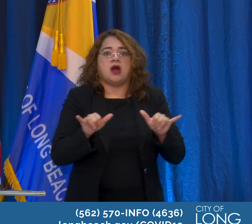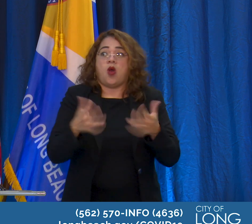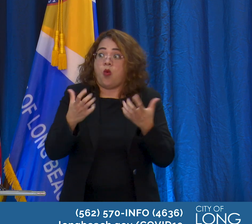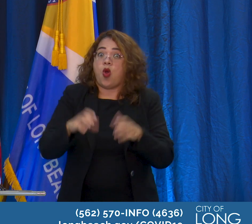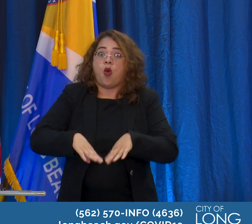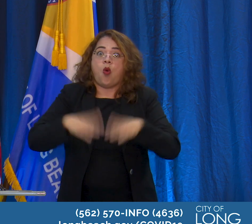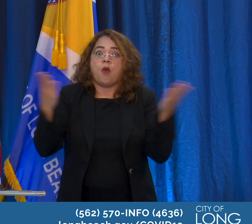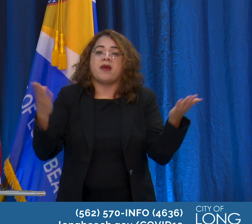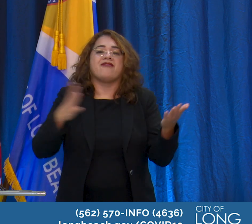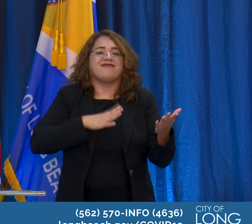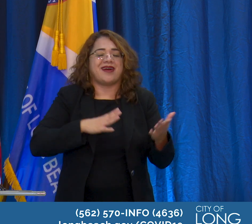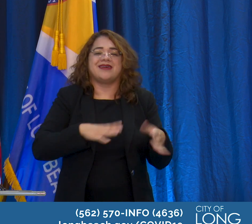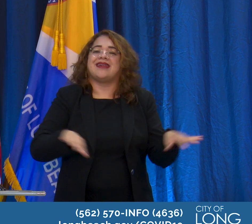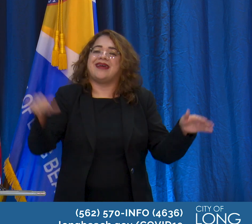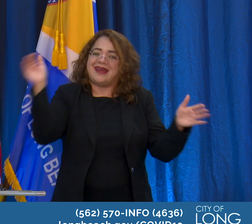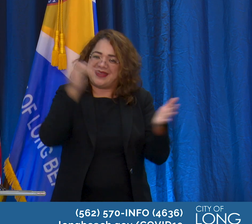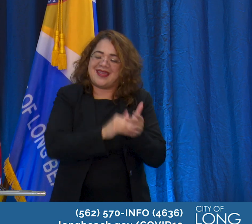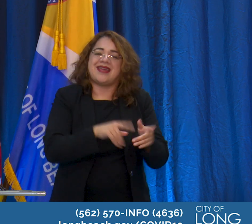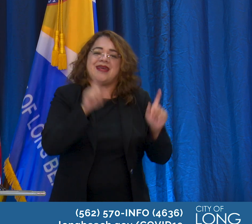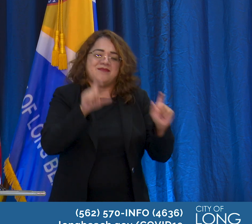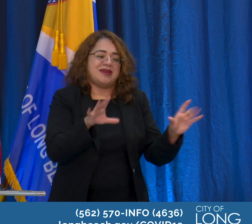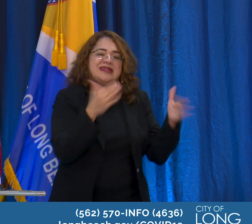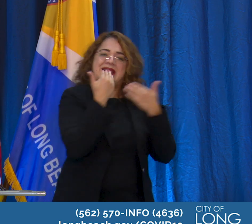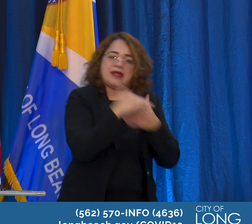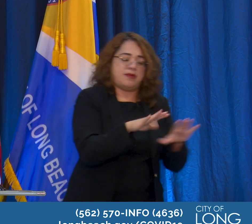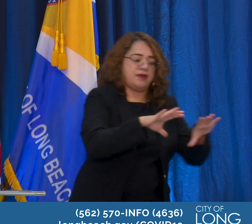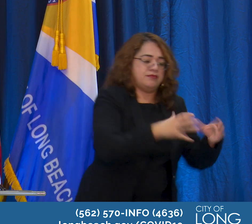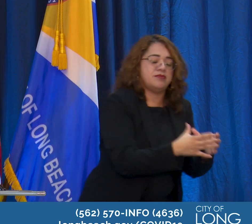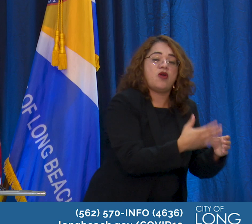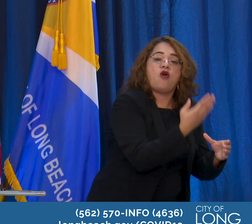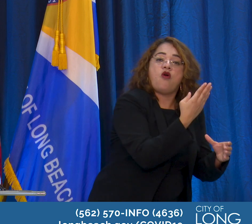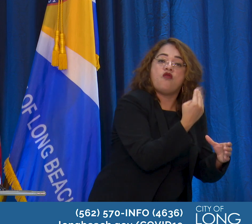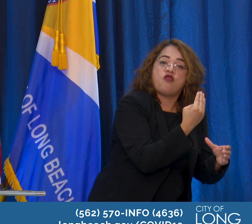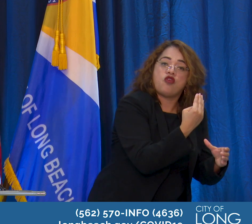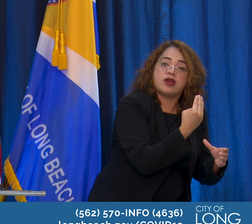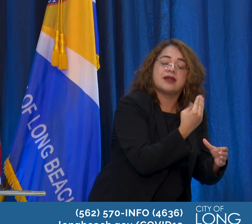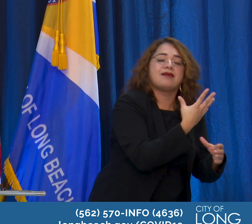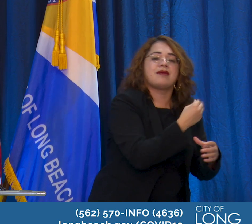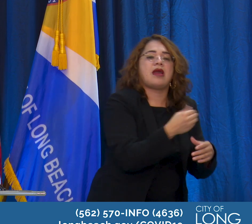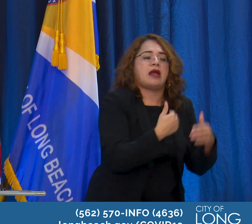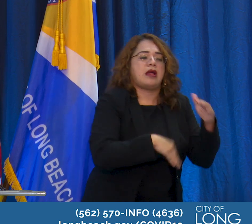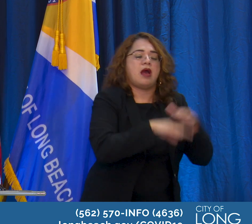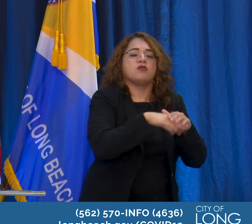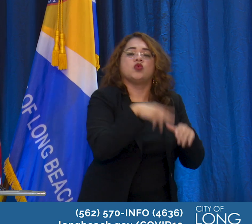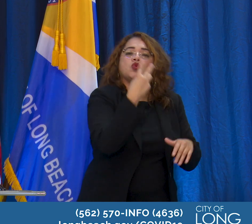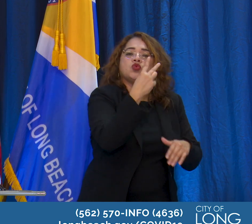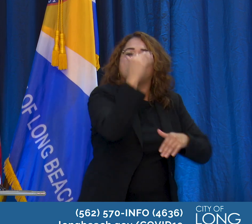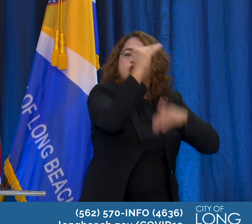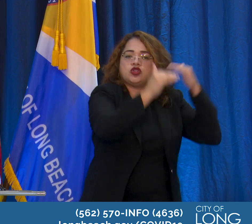Lastly, I just want to talk about the Labor Day weekend and the heat.